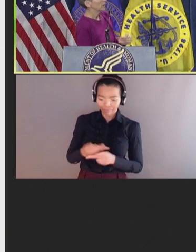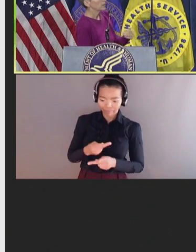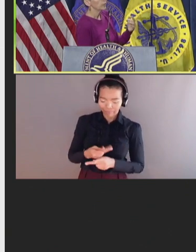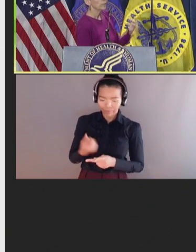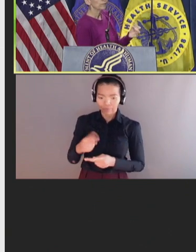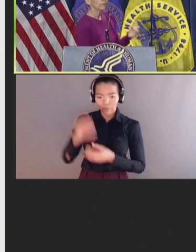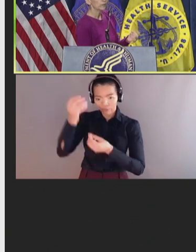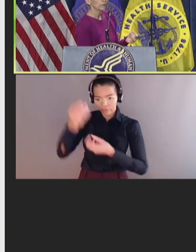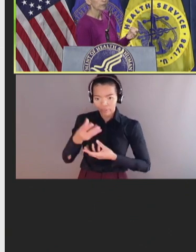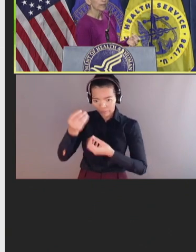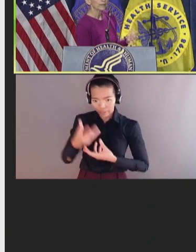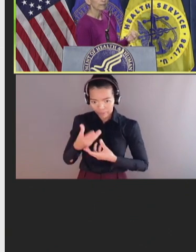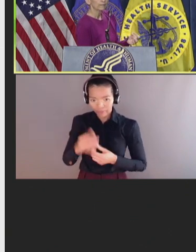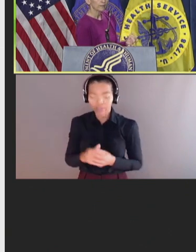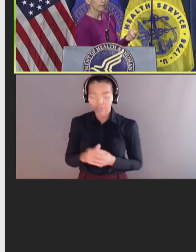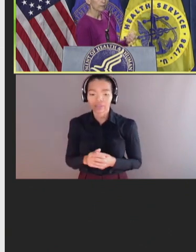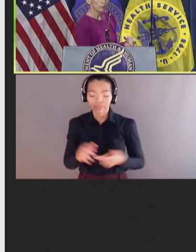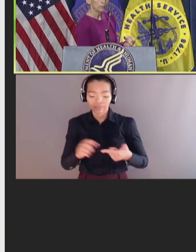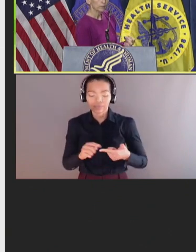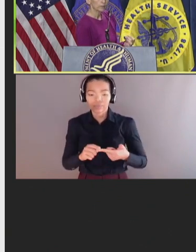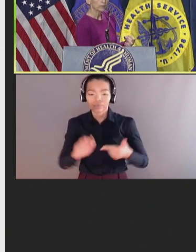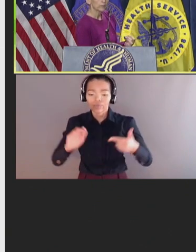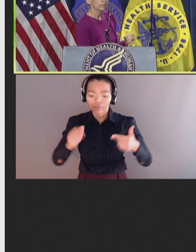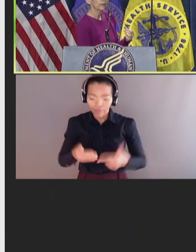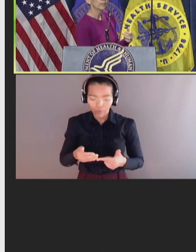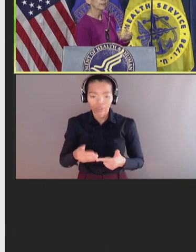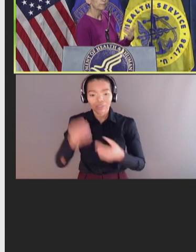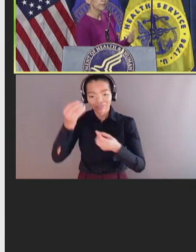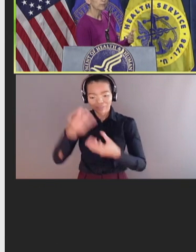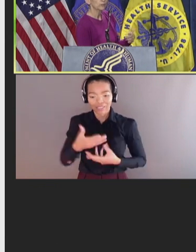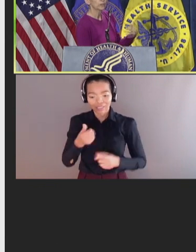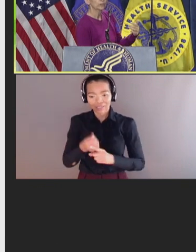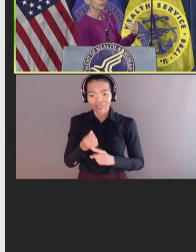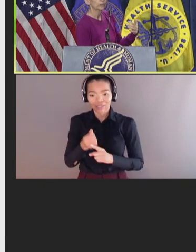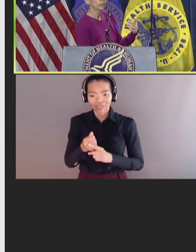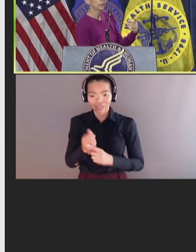We need to focus on data that fits the purpose. It is very tempting to want to